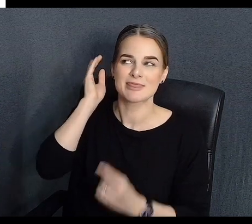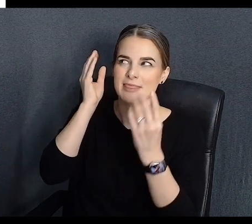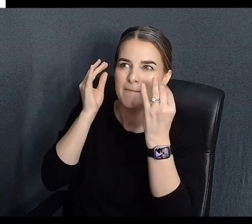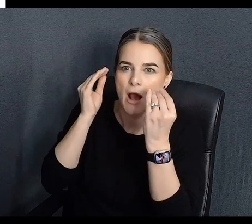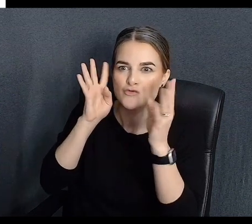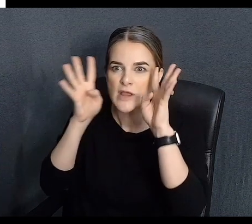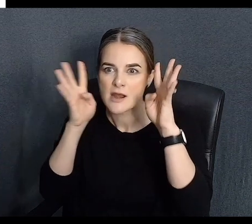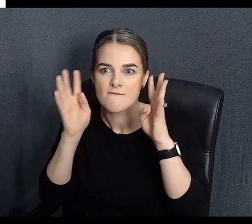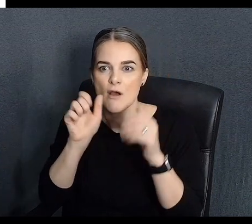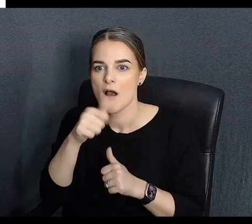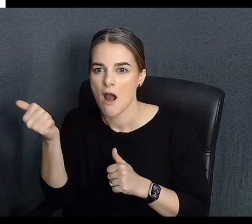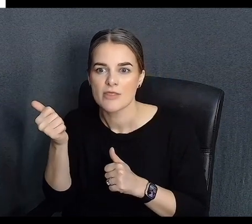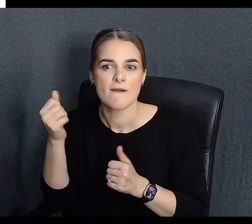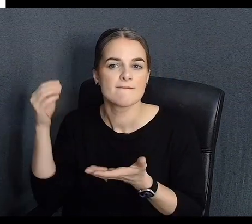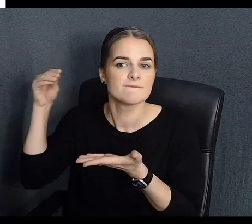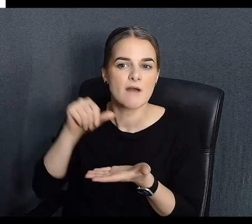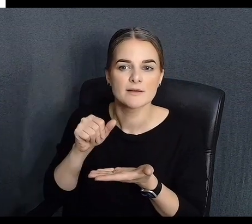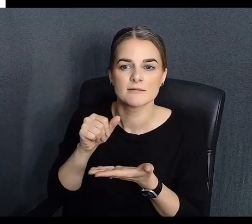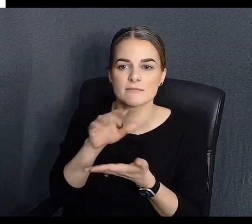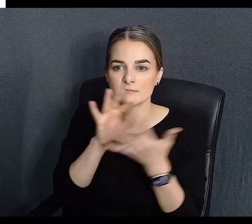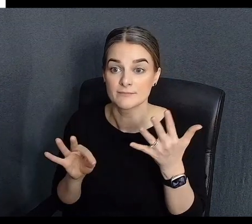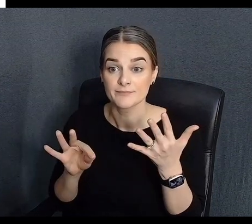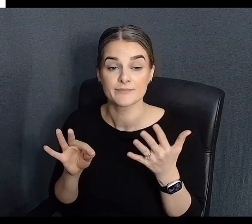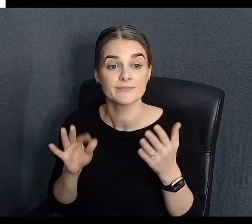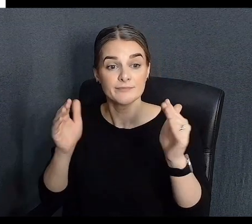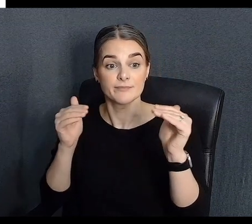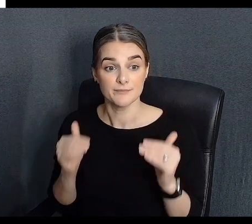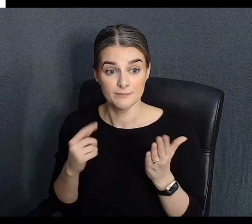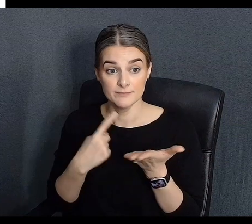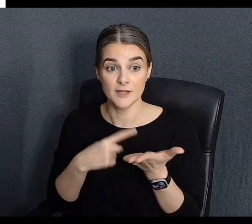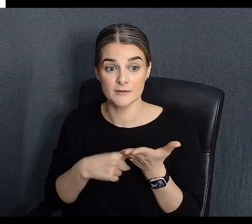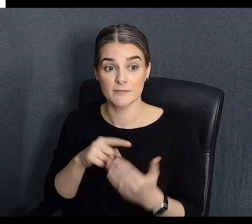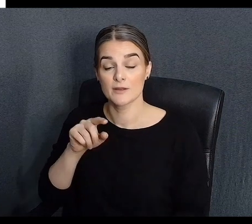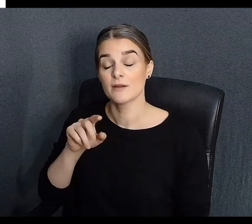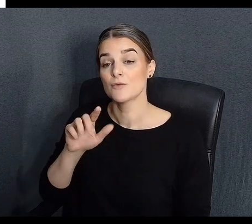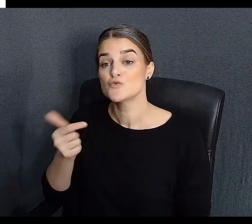And then we talked about reuse, TechOWL, if you're looking for equipment in your part of the state,